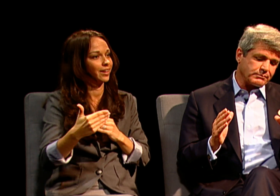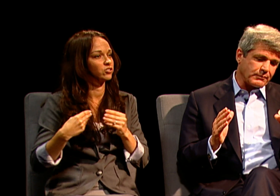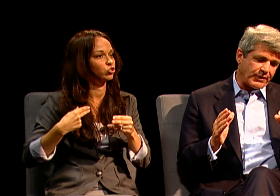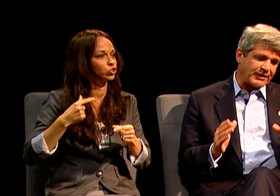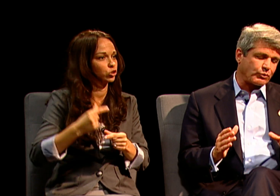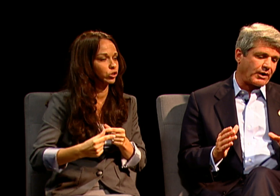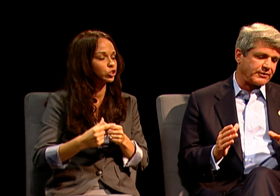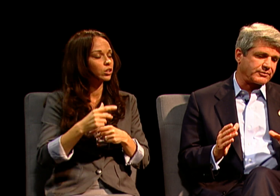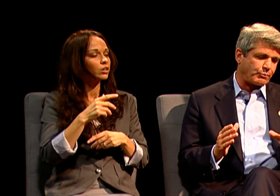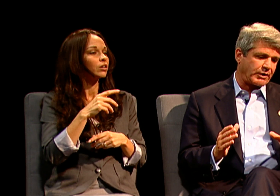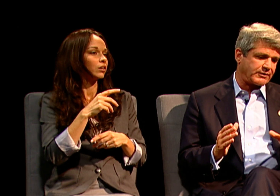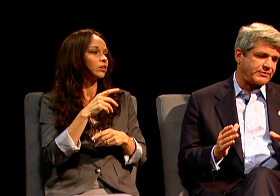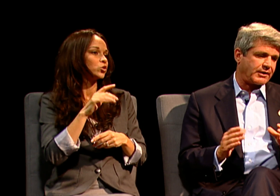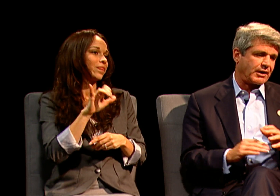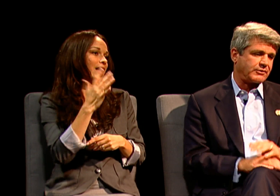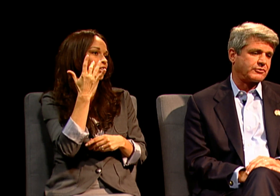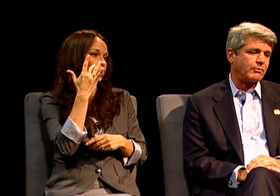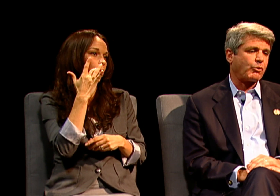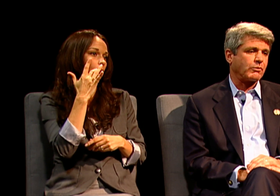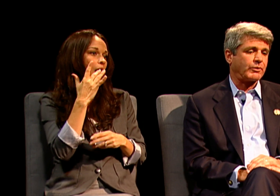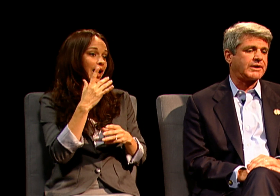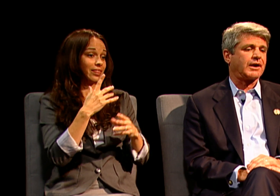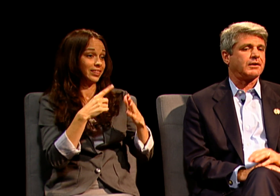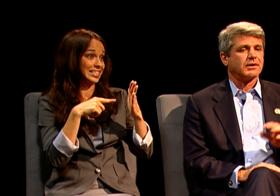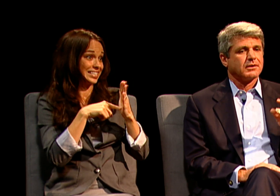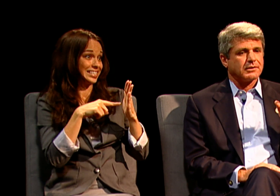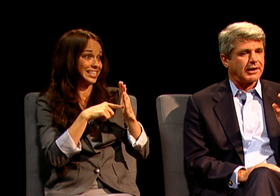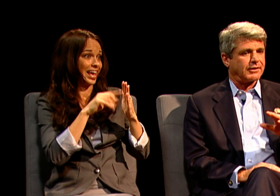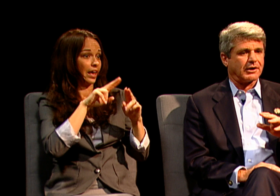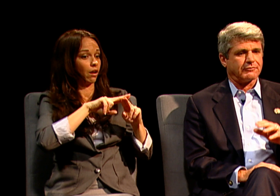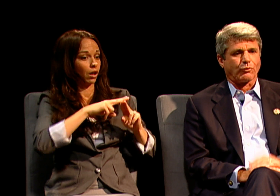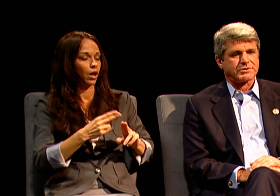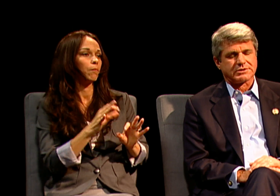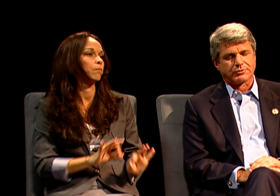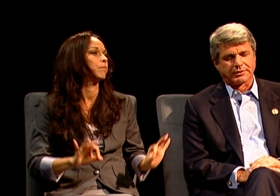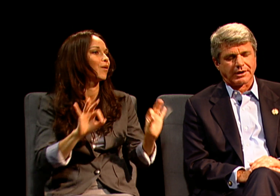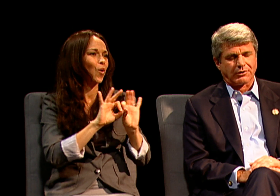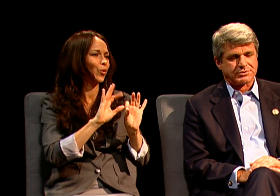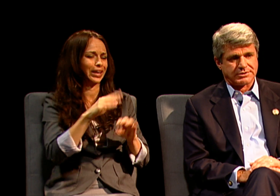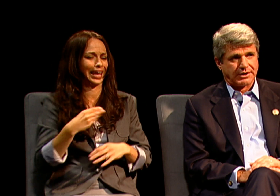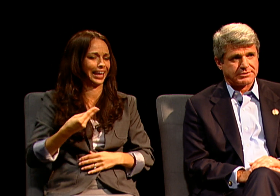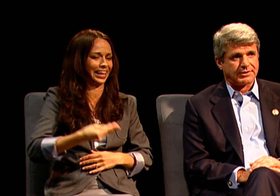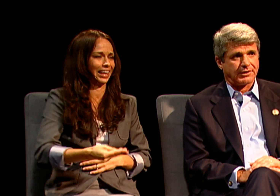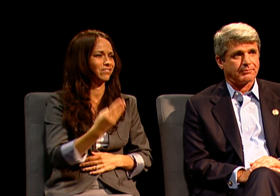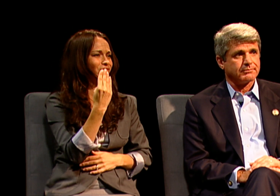THAT'S WHY BRINGING THIS DEBT DOWN IS SO IMPORTANT. WE CAN'T HAND DOWN $14 TRILLION IN DEBT TO THEM.